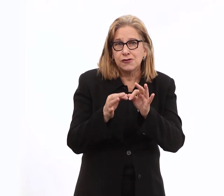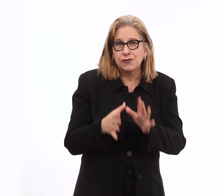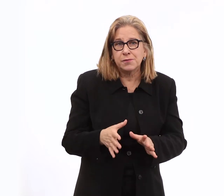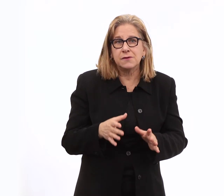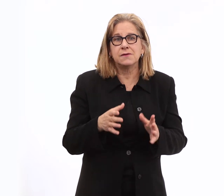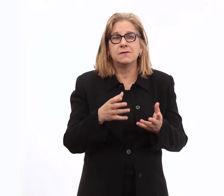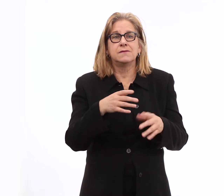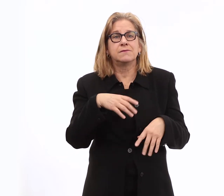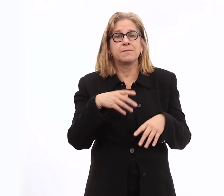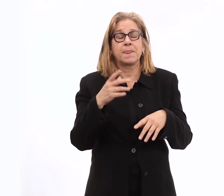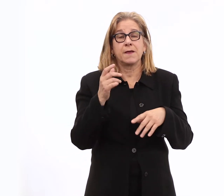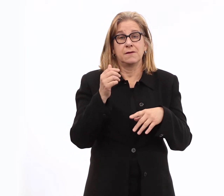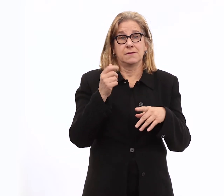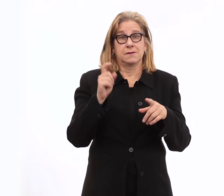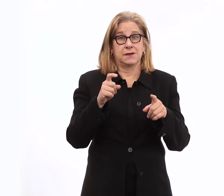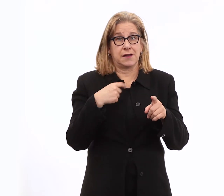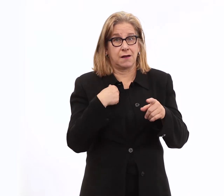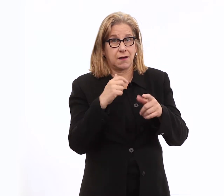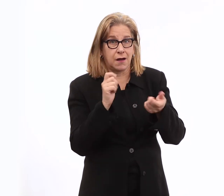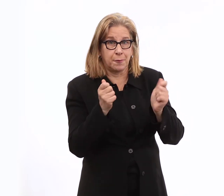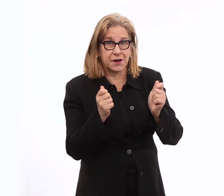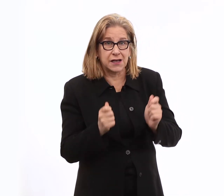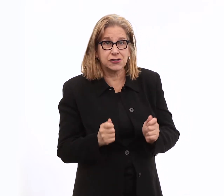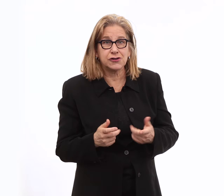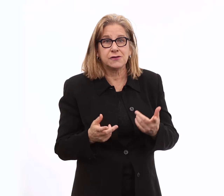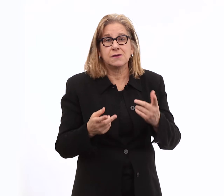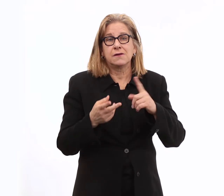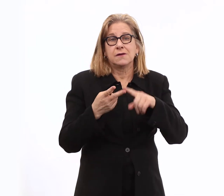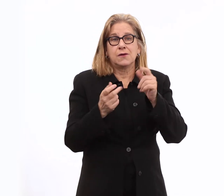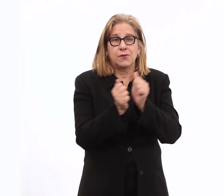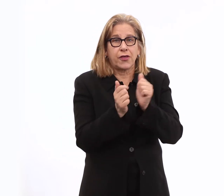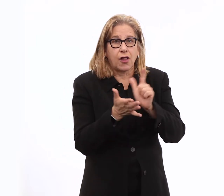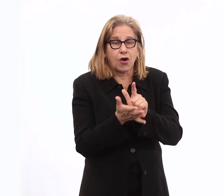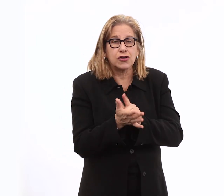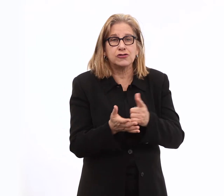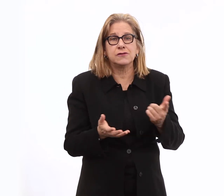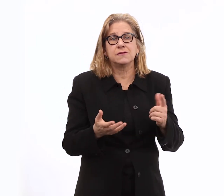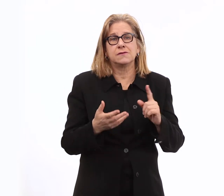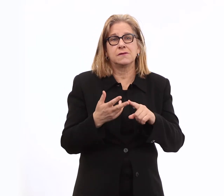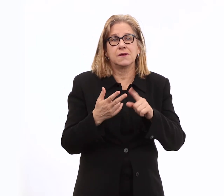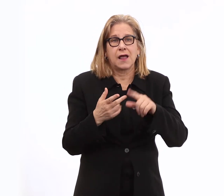Persons who may request an accommodation include litigants,